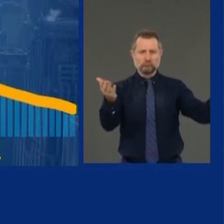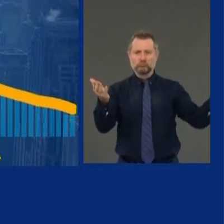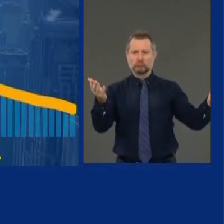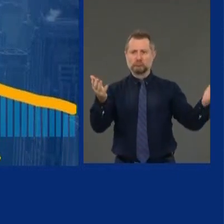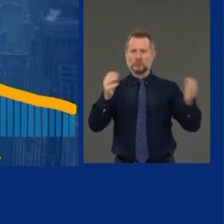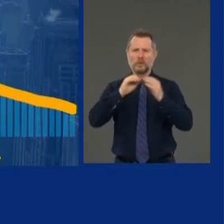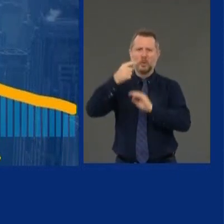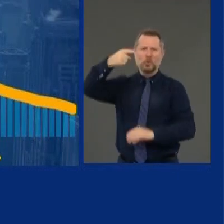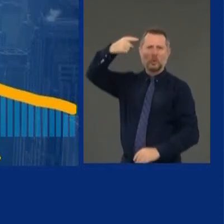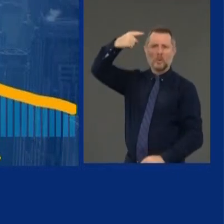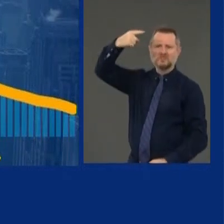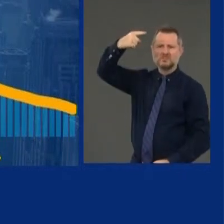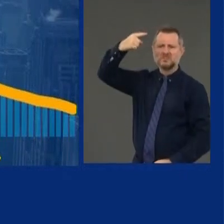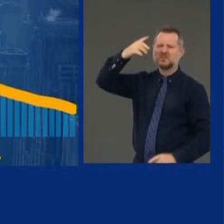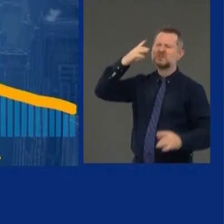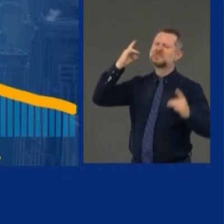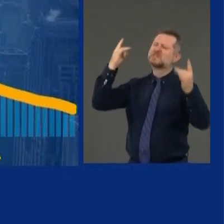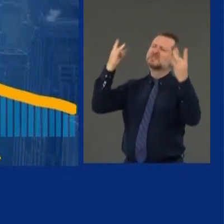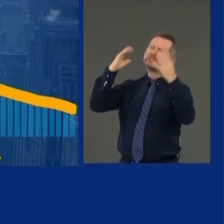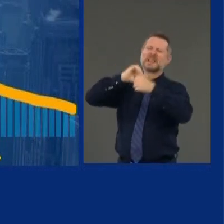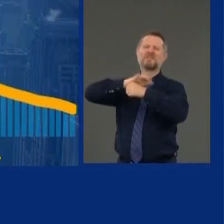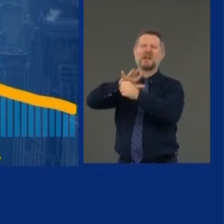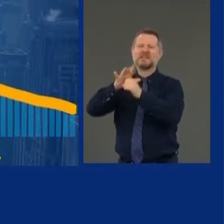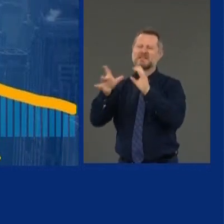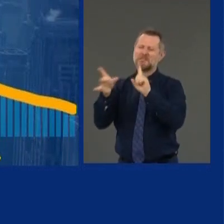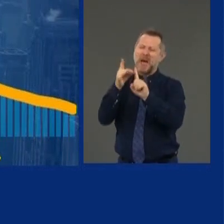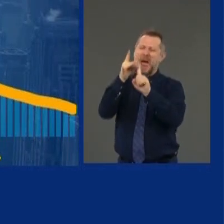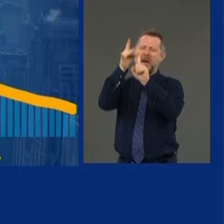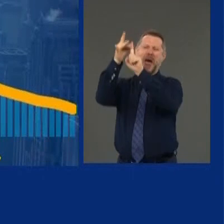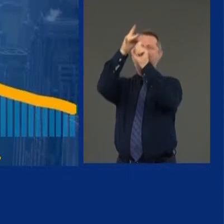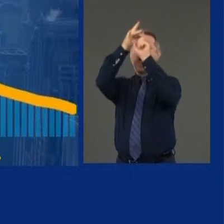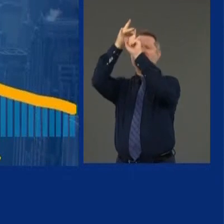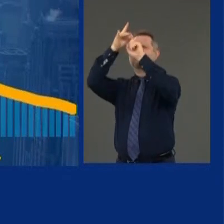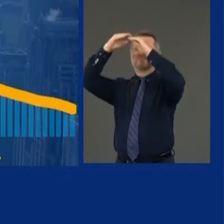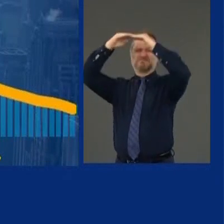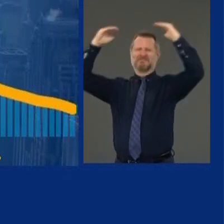AND WE ONCE AGAIN HAVE